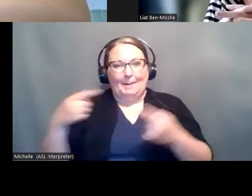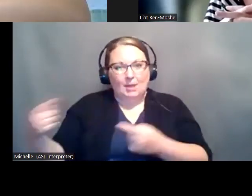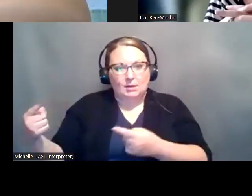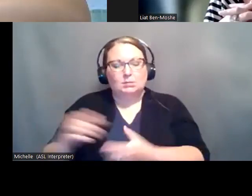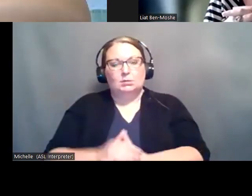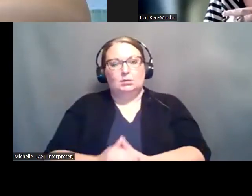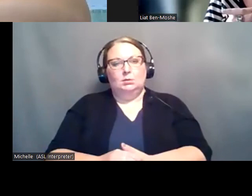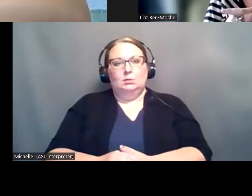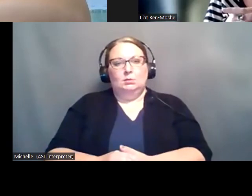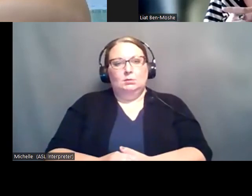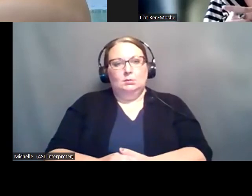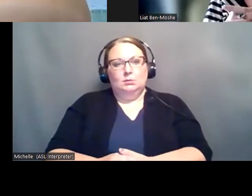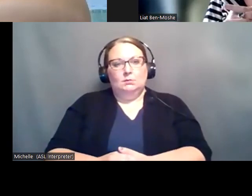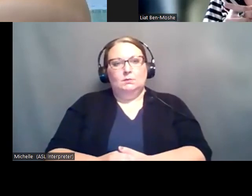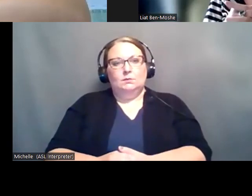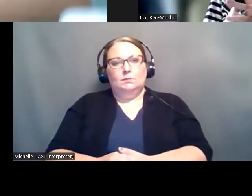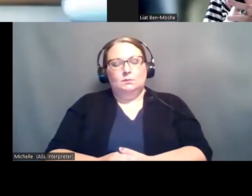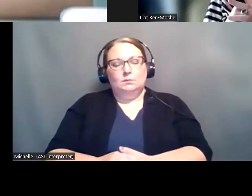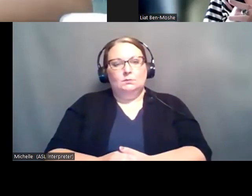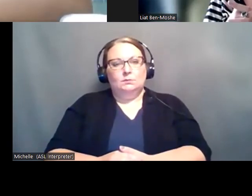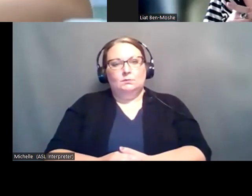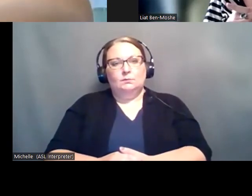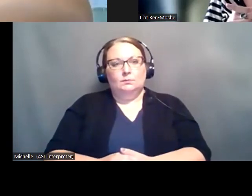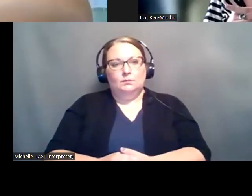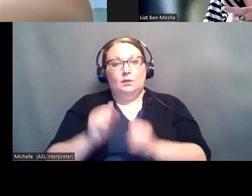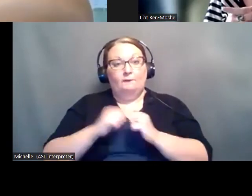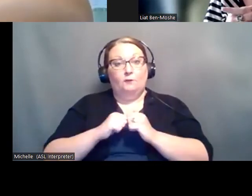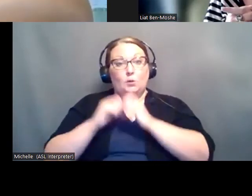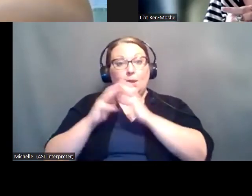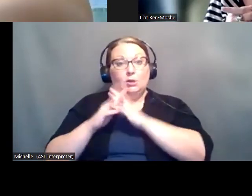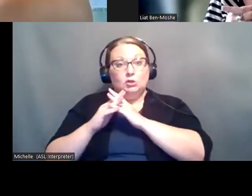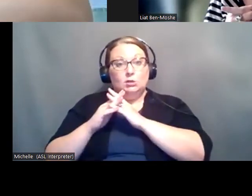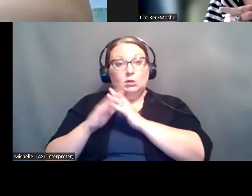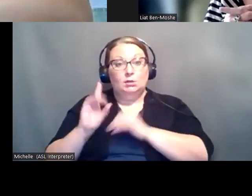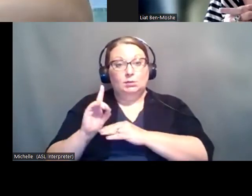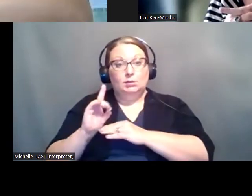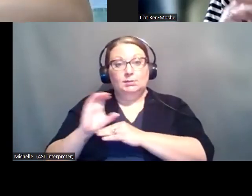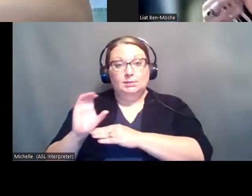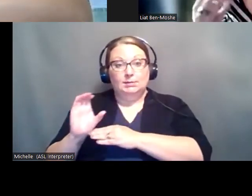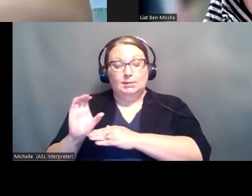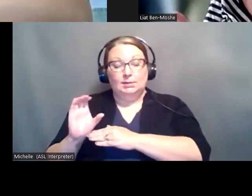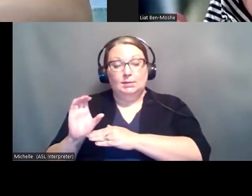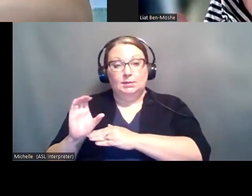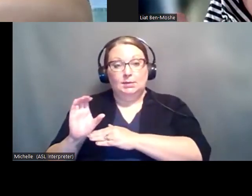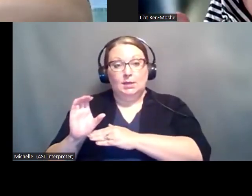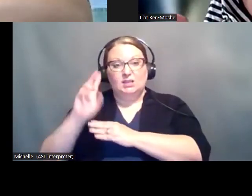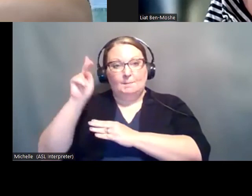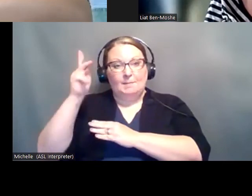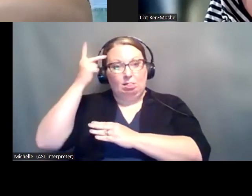is that the formation of a disability cultural center is a political goal.